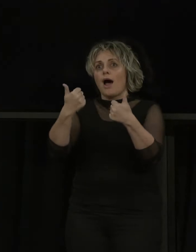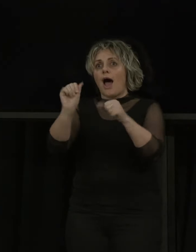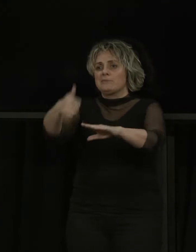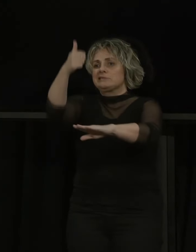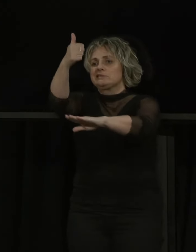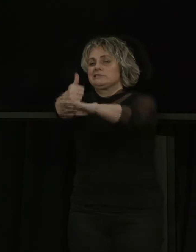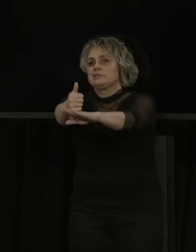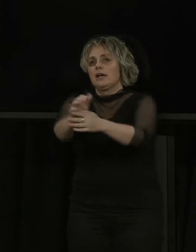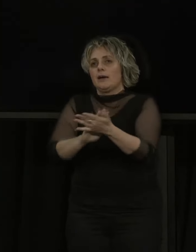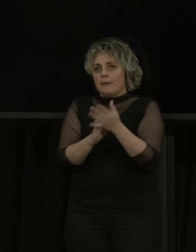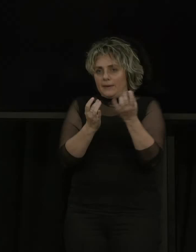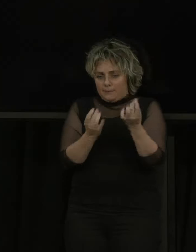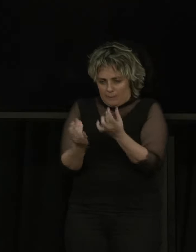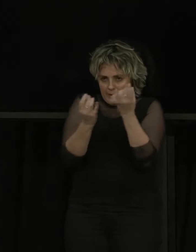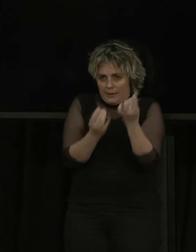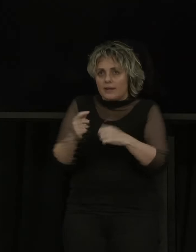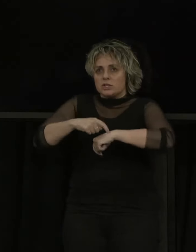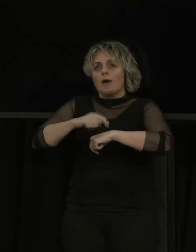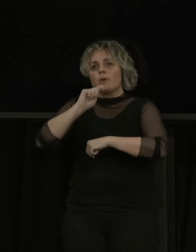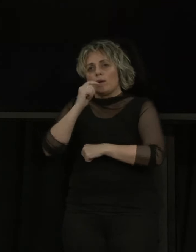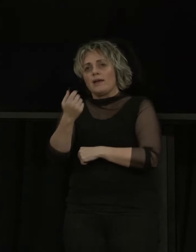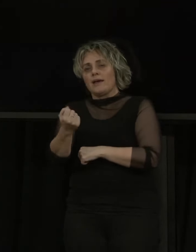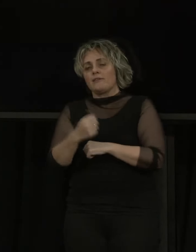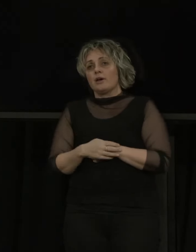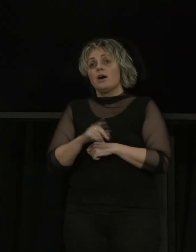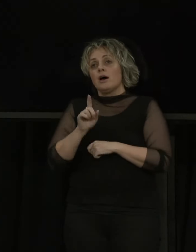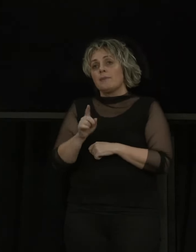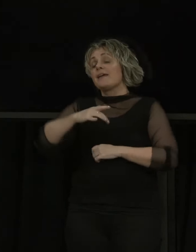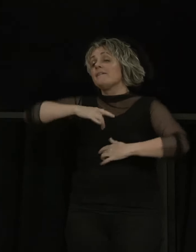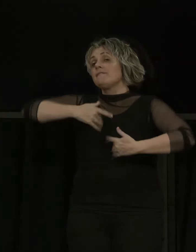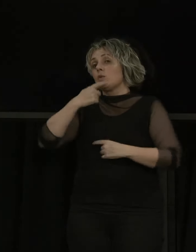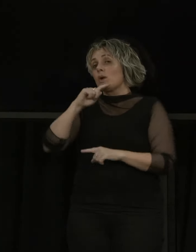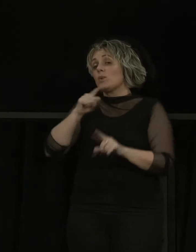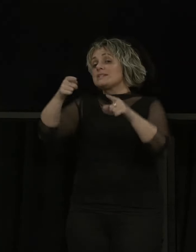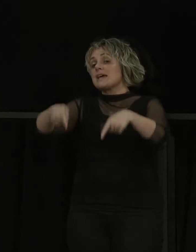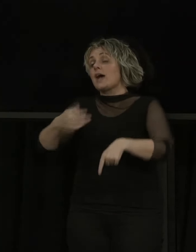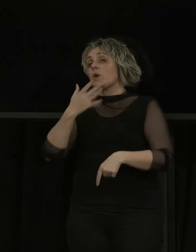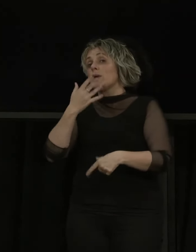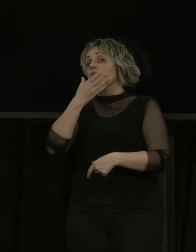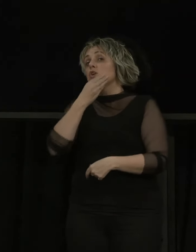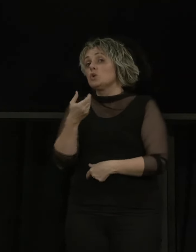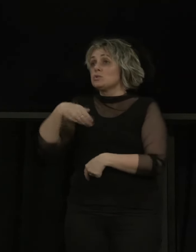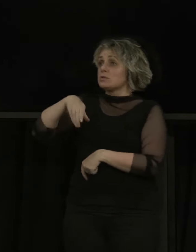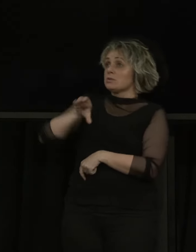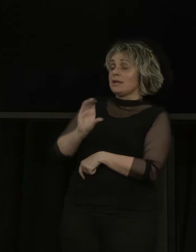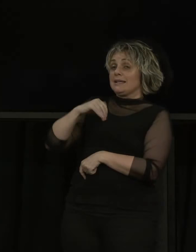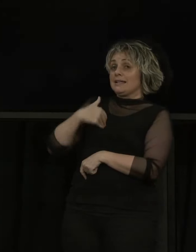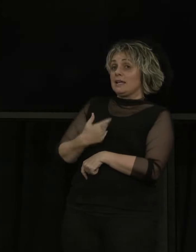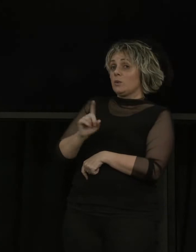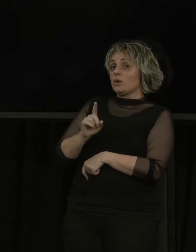And finally, we will release the detail of the framework in